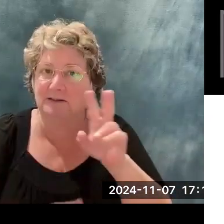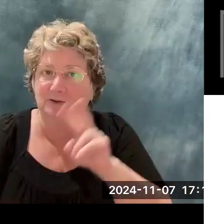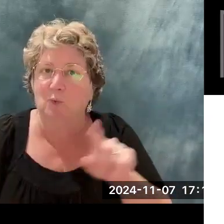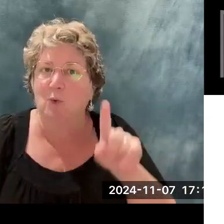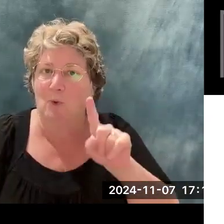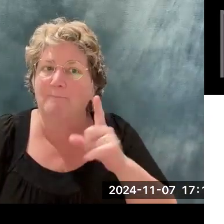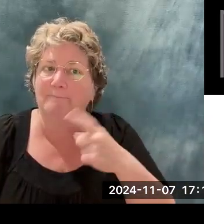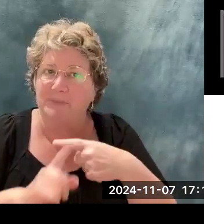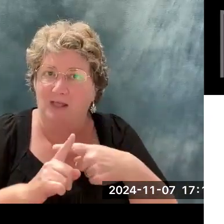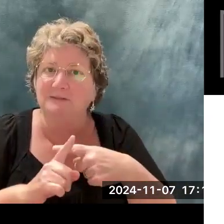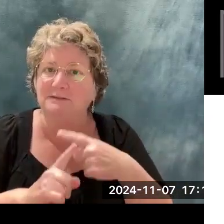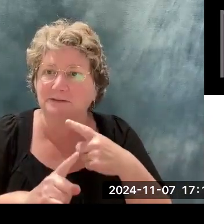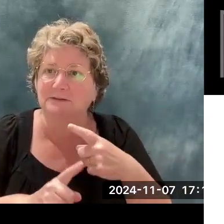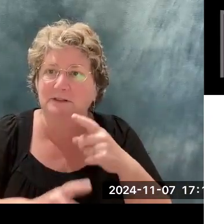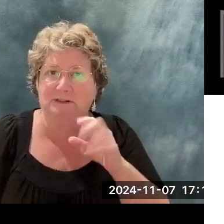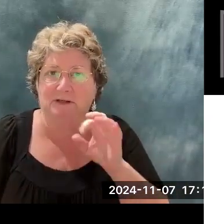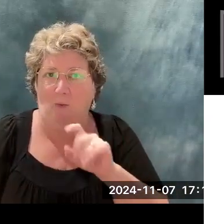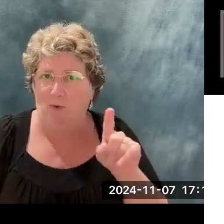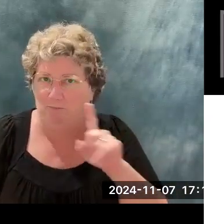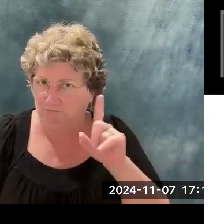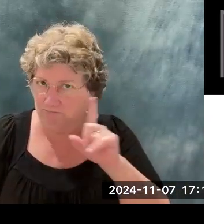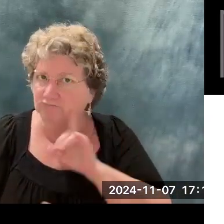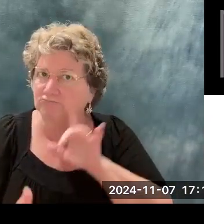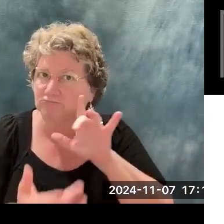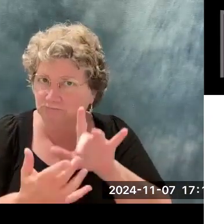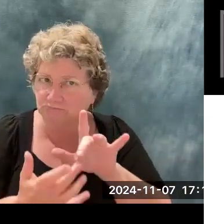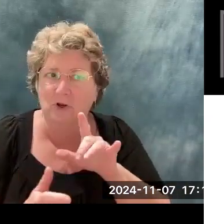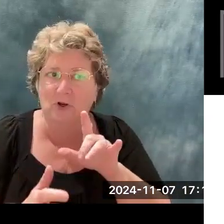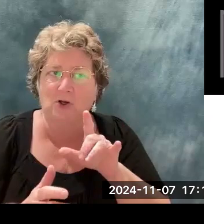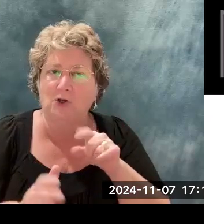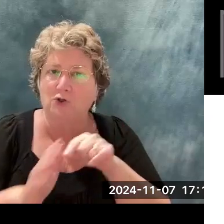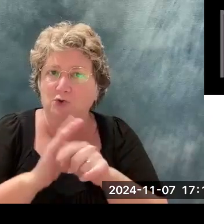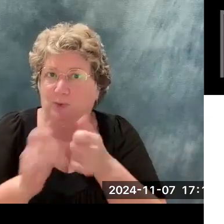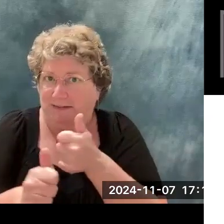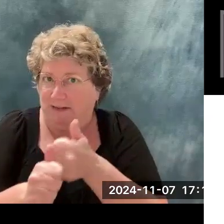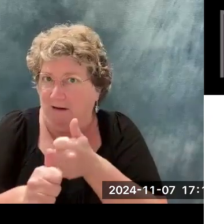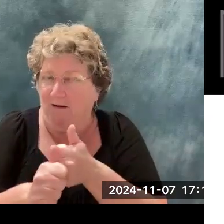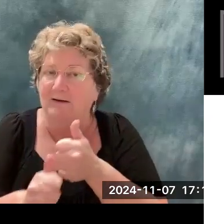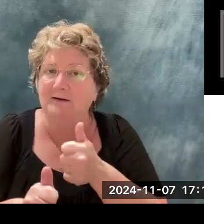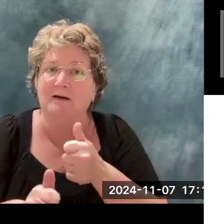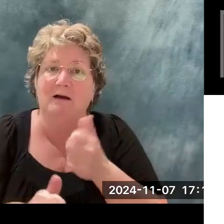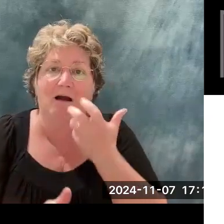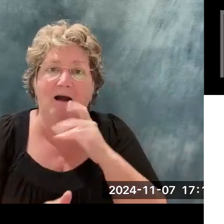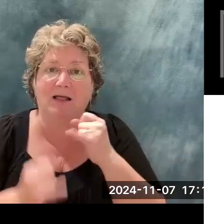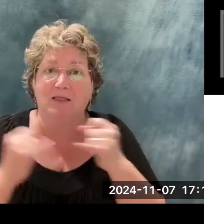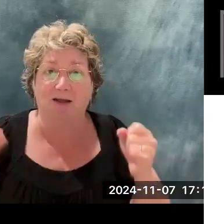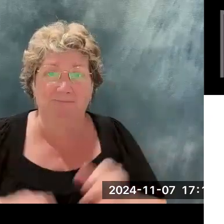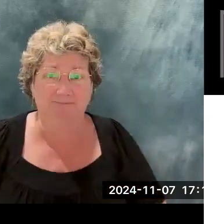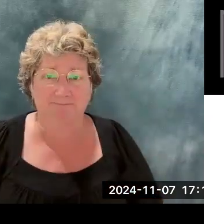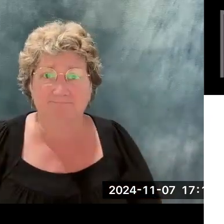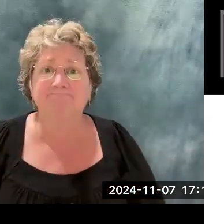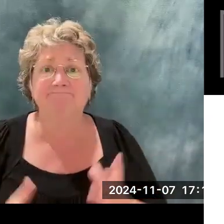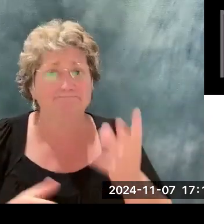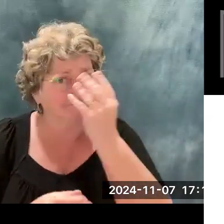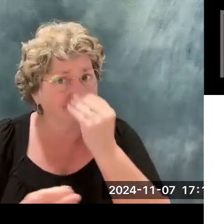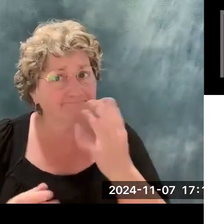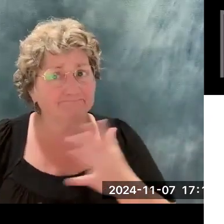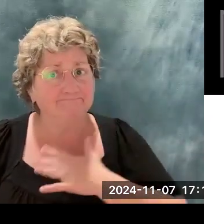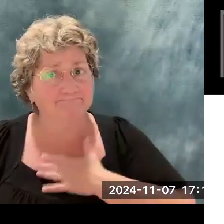When we first were planning this series, I was worried that no one would come. Suicide is hard to talk about, and sometimes it's